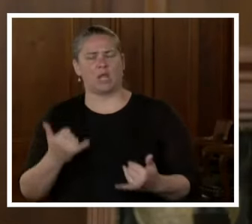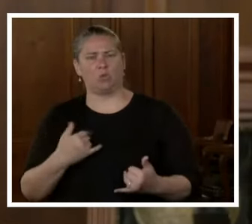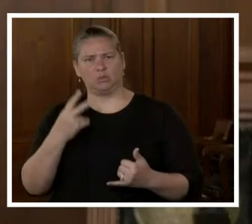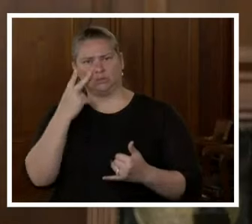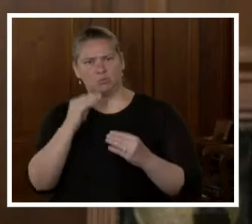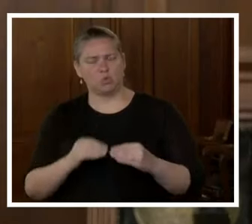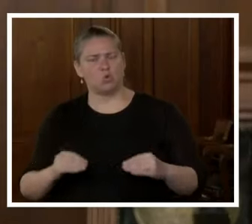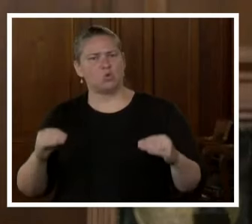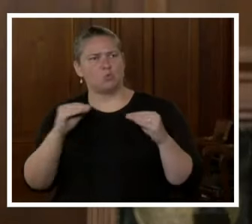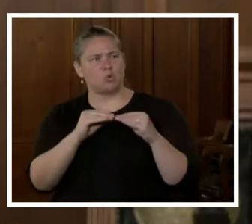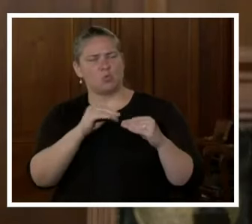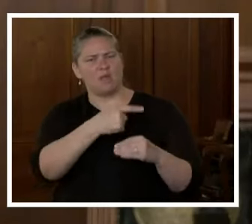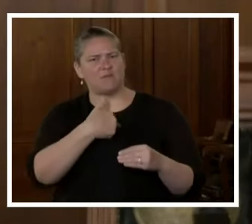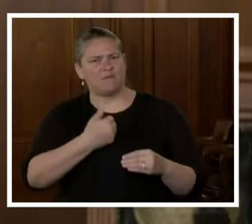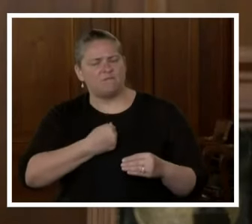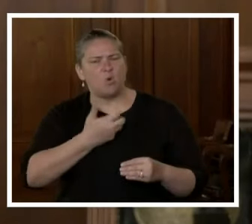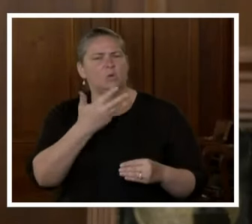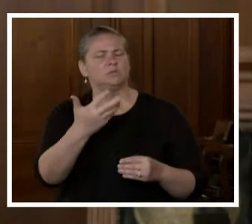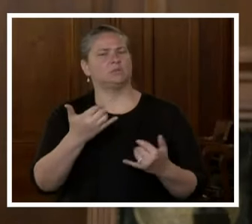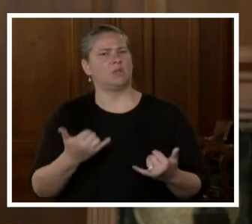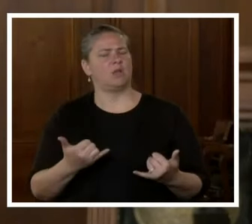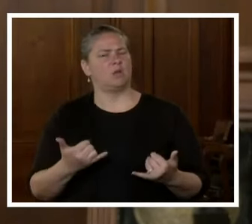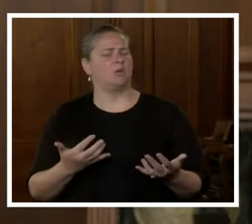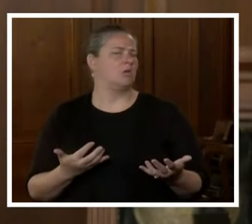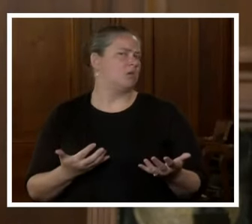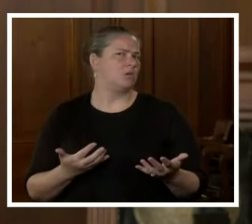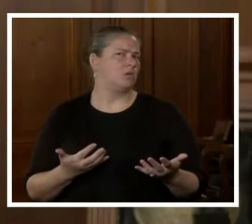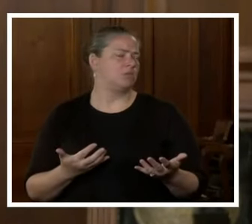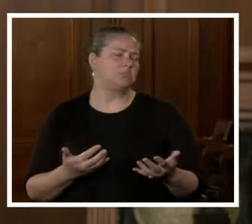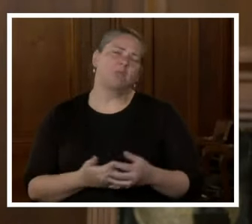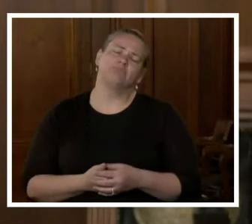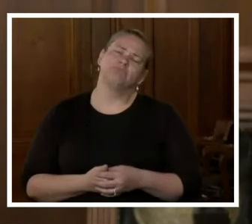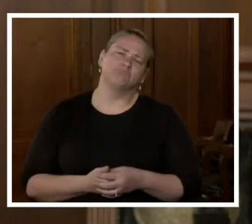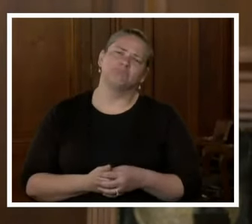KENTUCKY IS NOT SEEING ANY